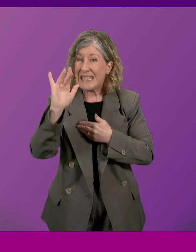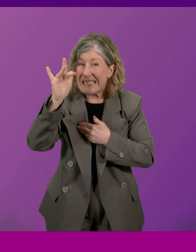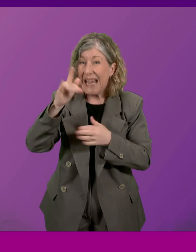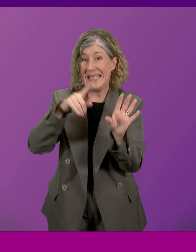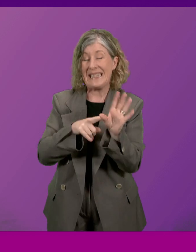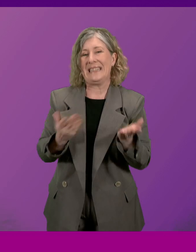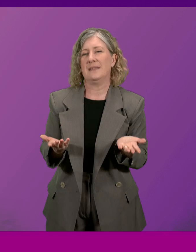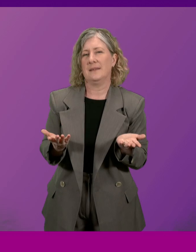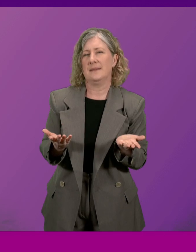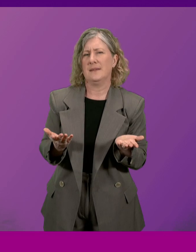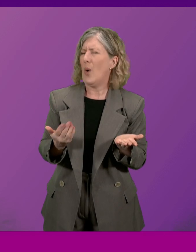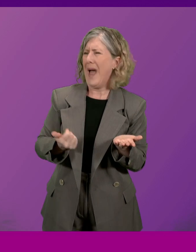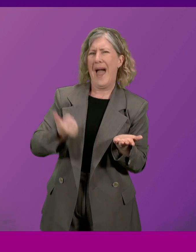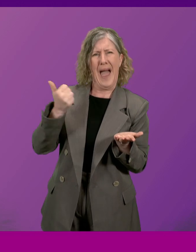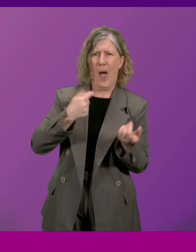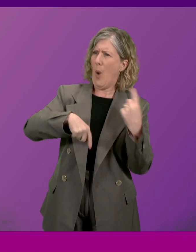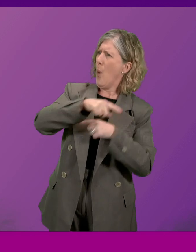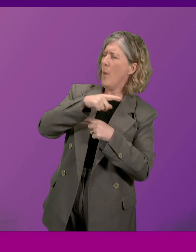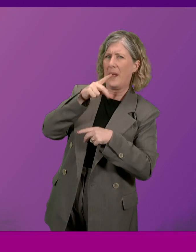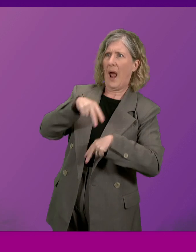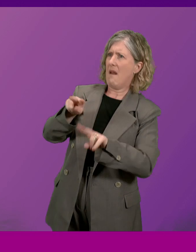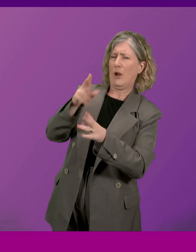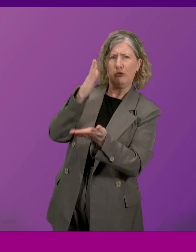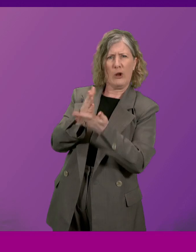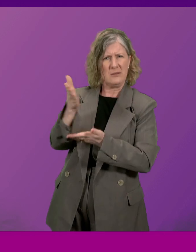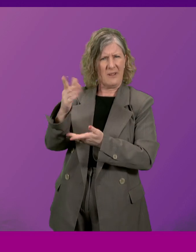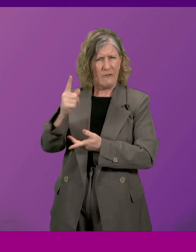How is anyone supposed to trust that the First Minister will do what needs to be